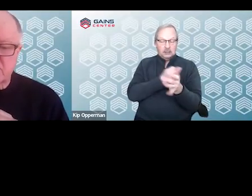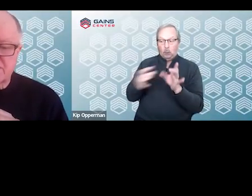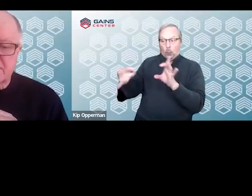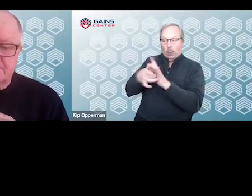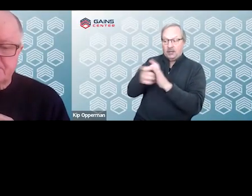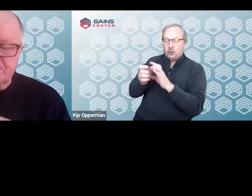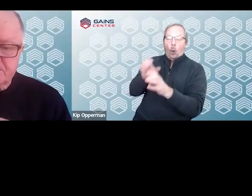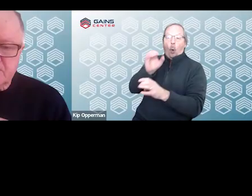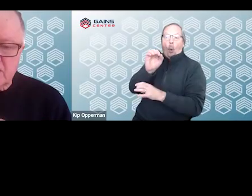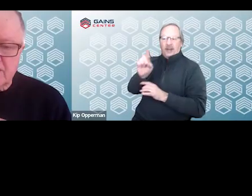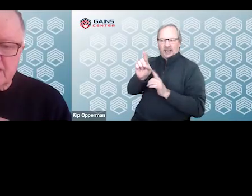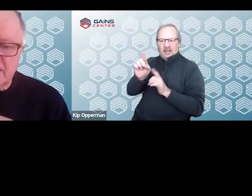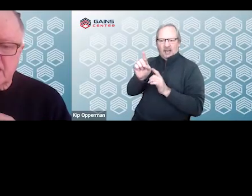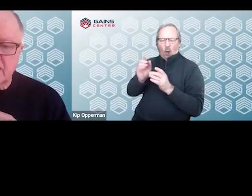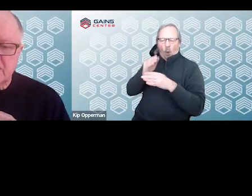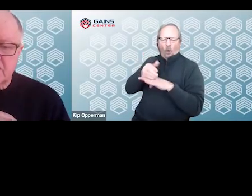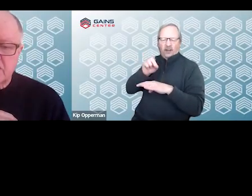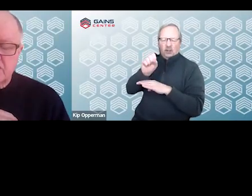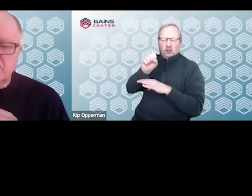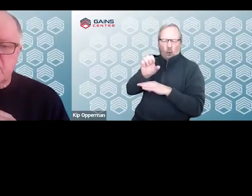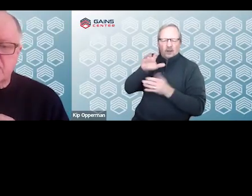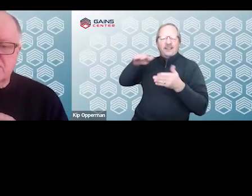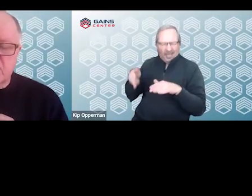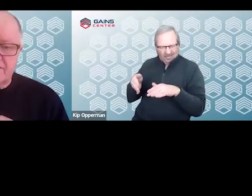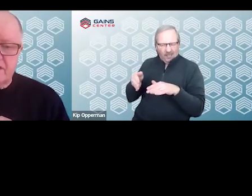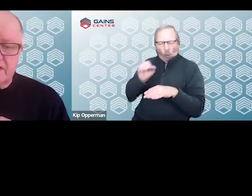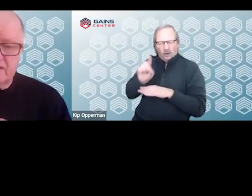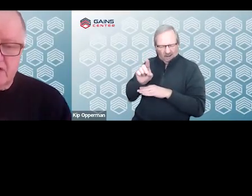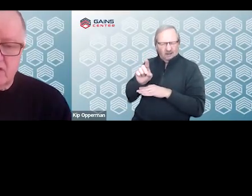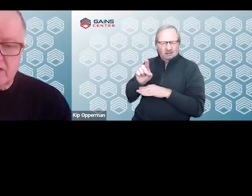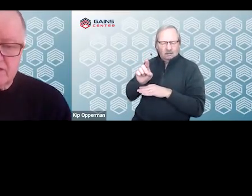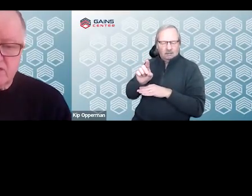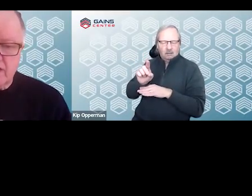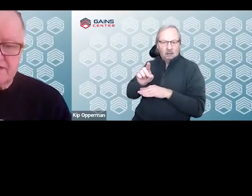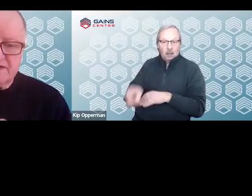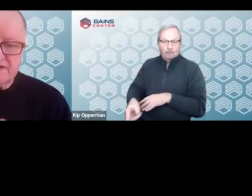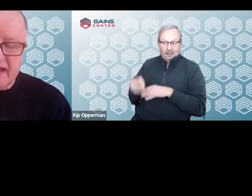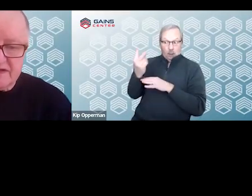And as you can see, the two drugs driving the overdose crisis,